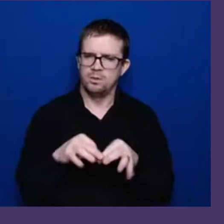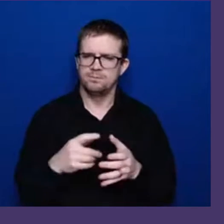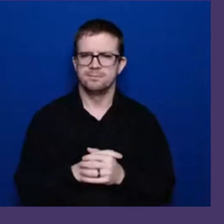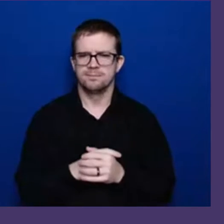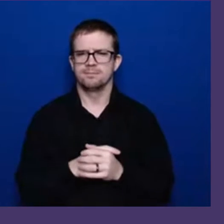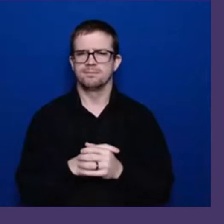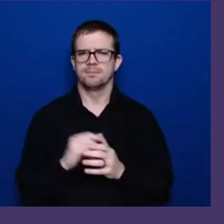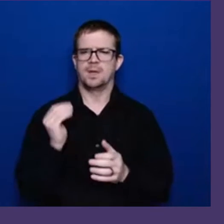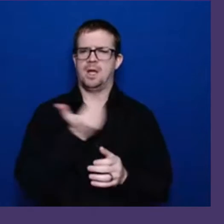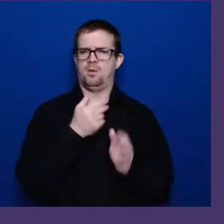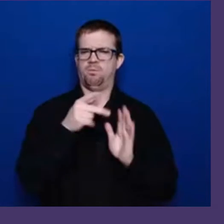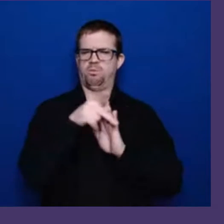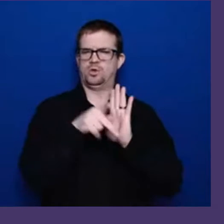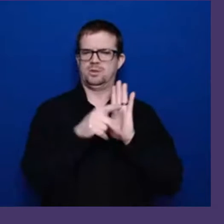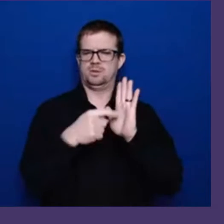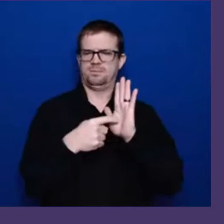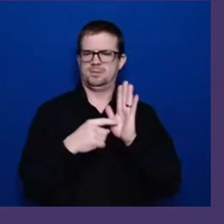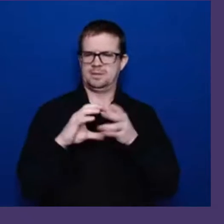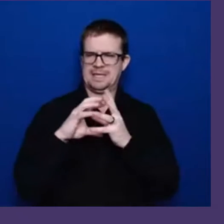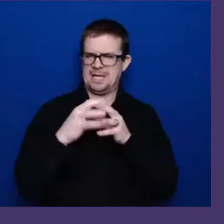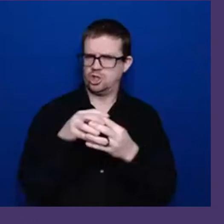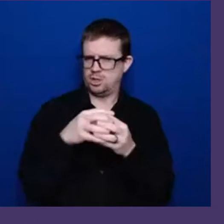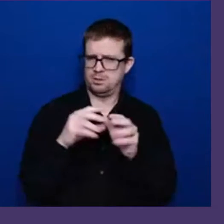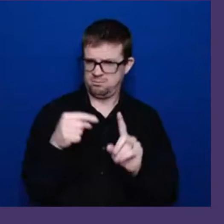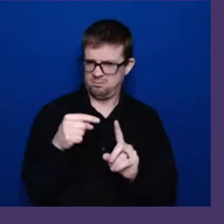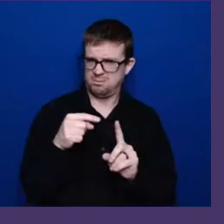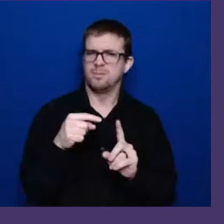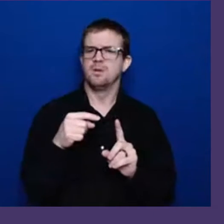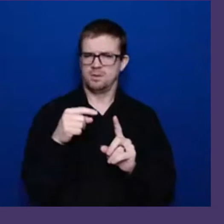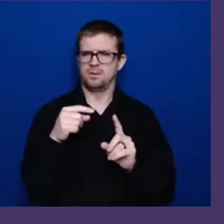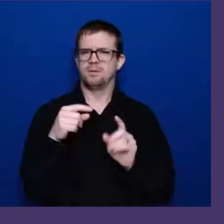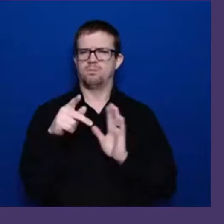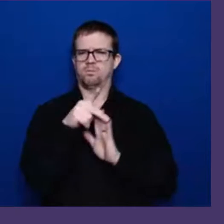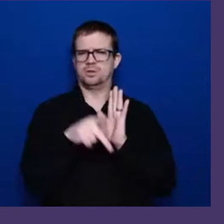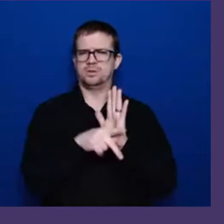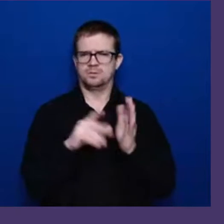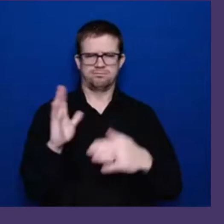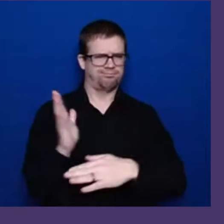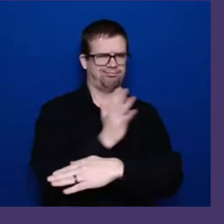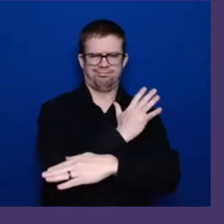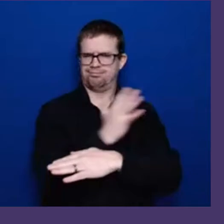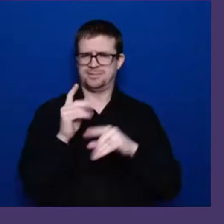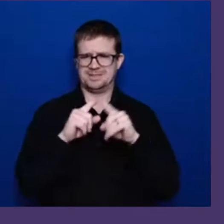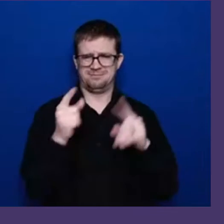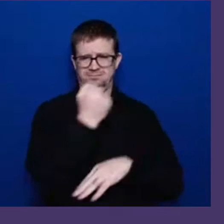our principles of cross-movement solidarity made it so that we could co-create our movement.